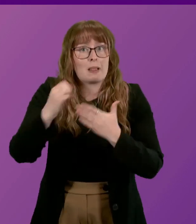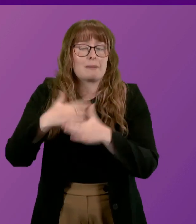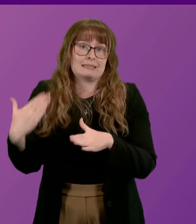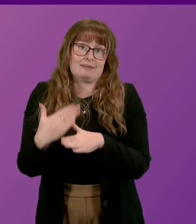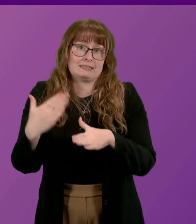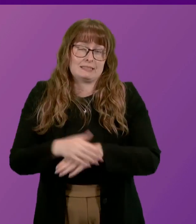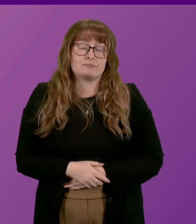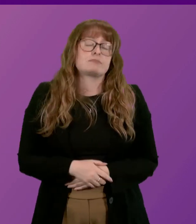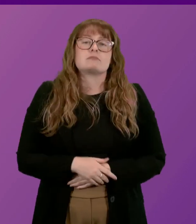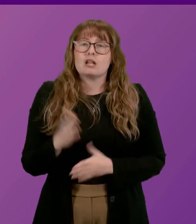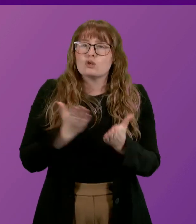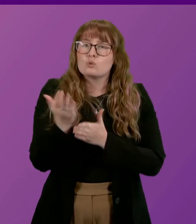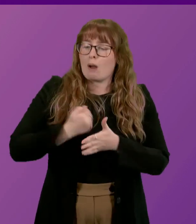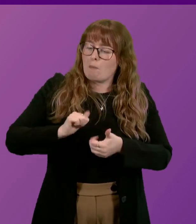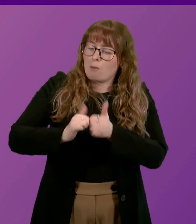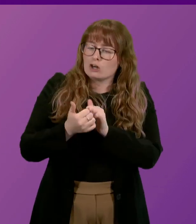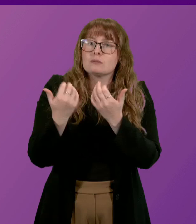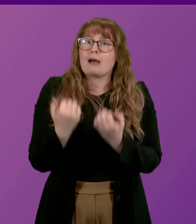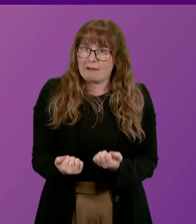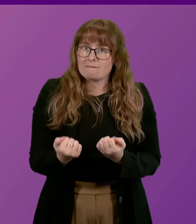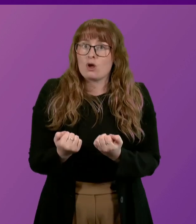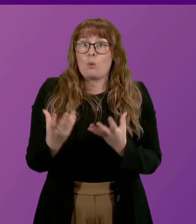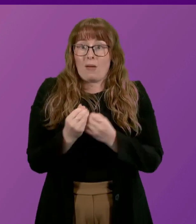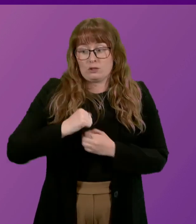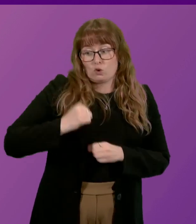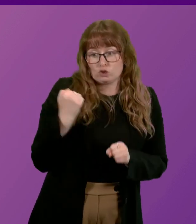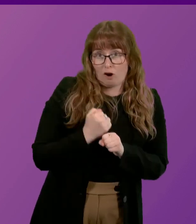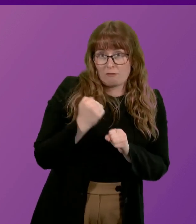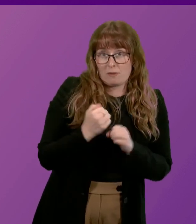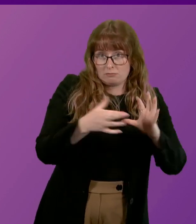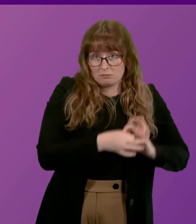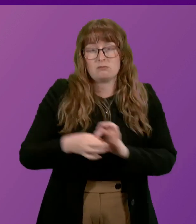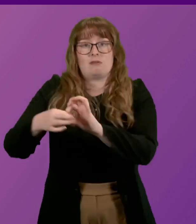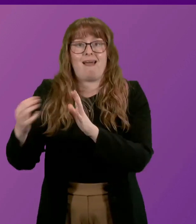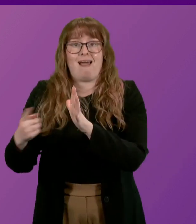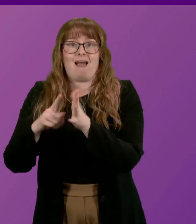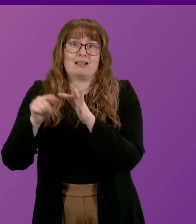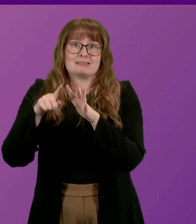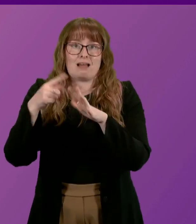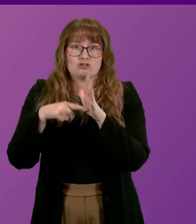That has been part of the partnership between the Scottish Government and Alexander Dennis.